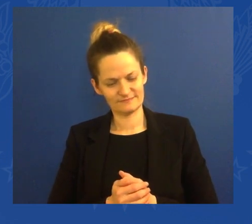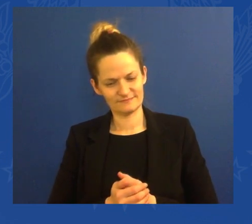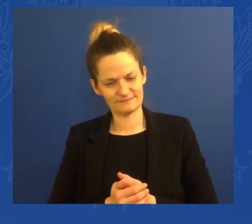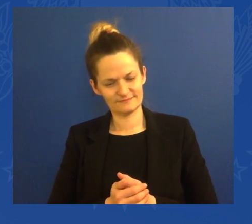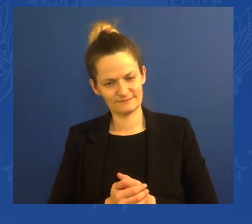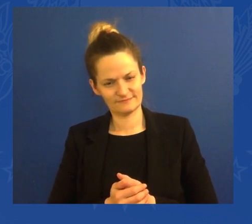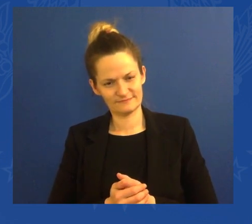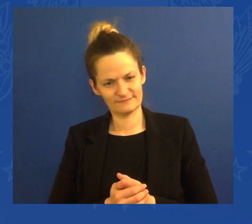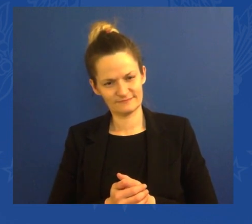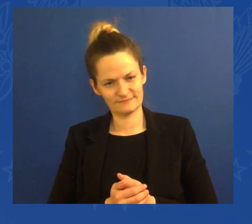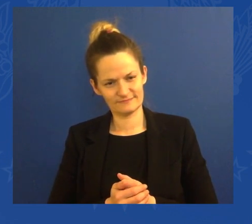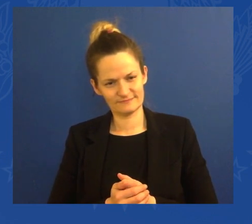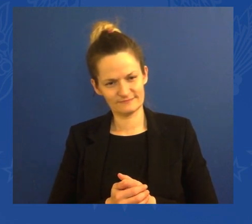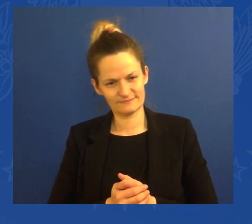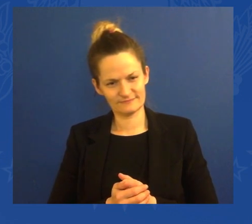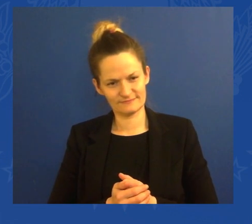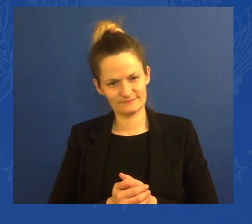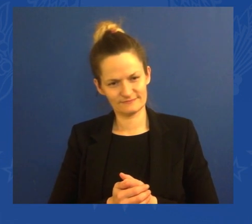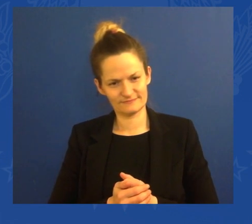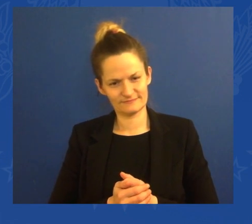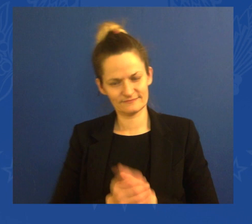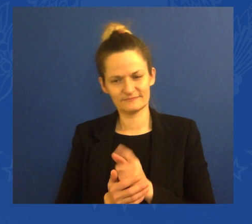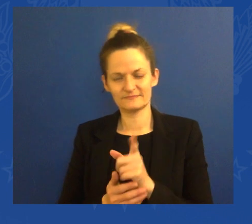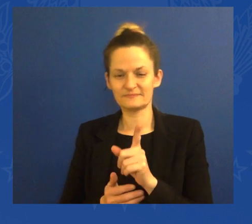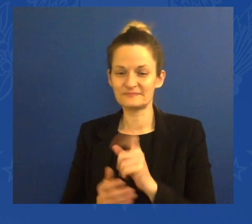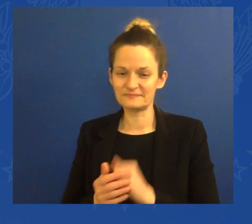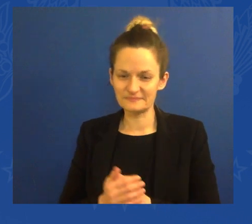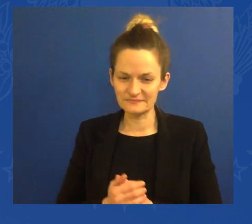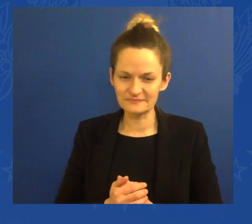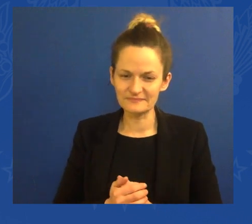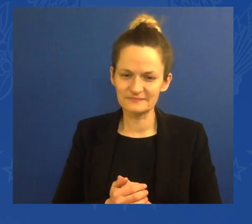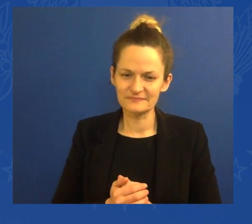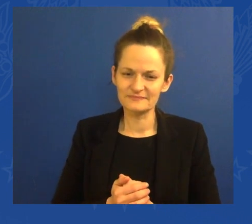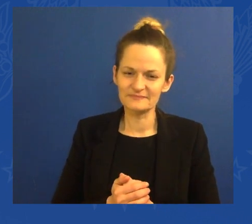Because in the face of uncertainty, he is unshakeable.